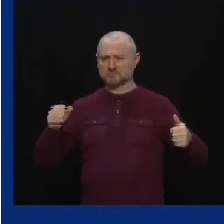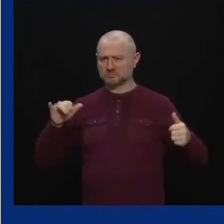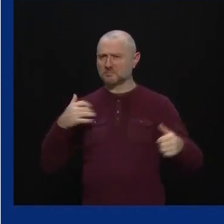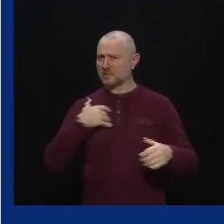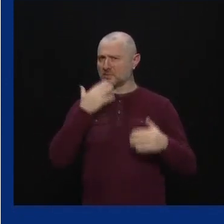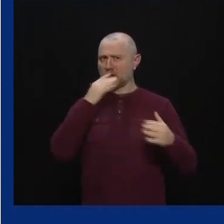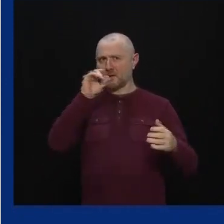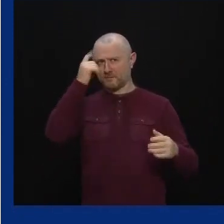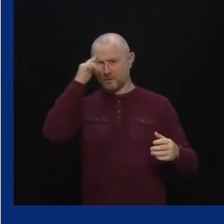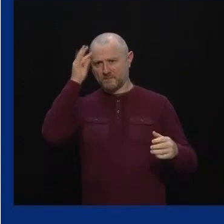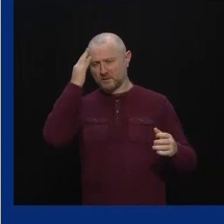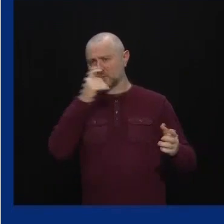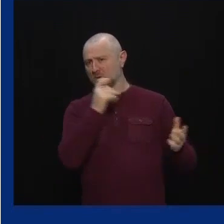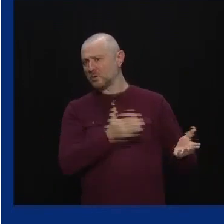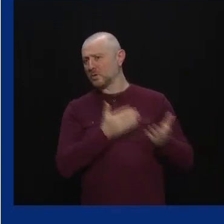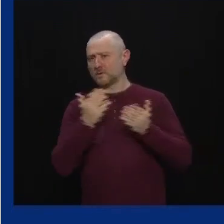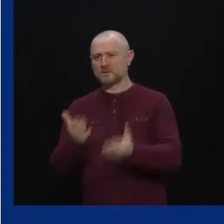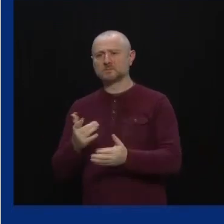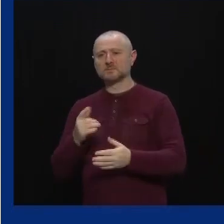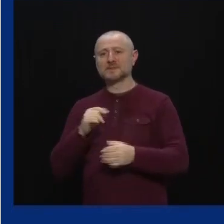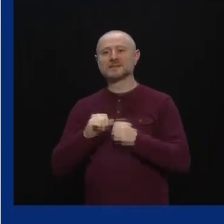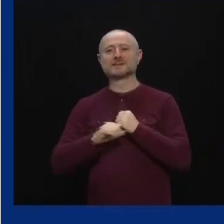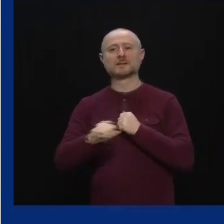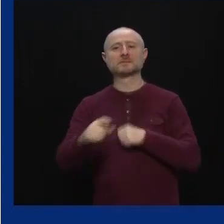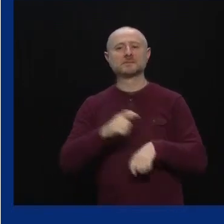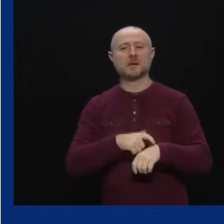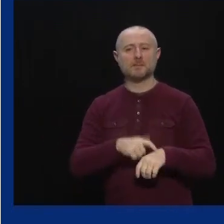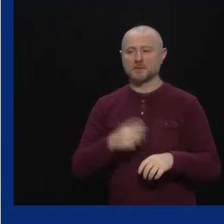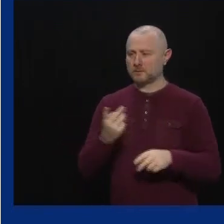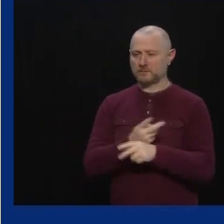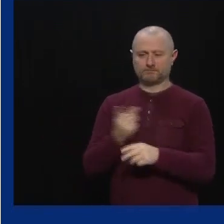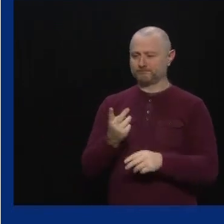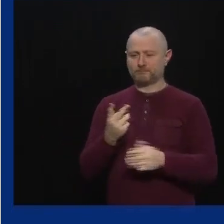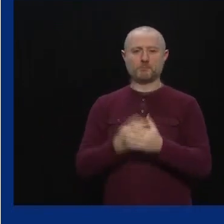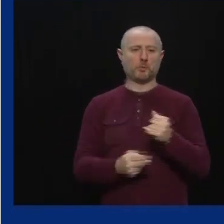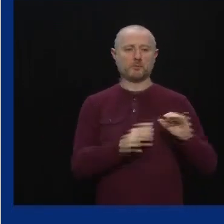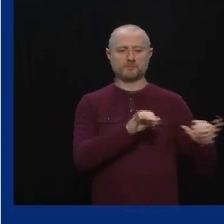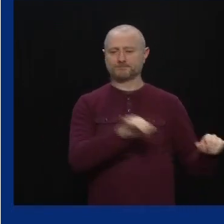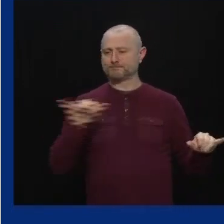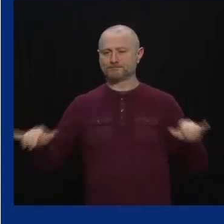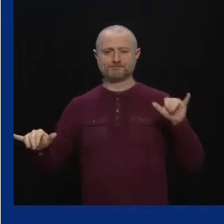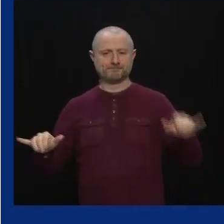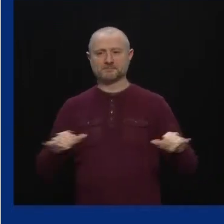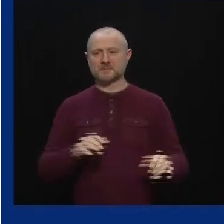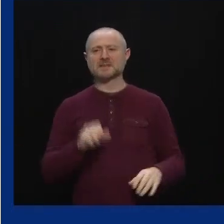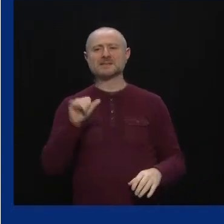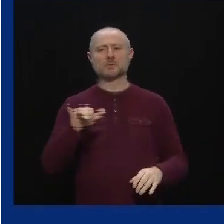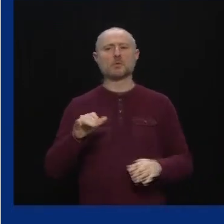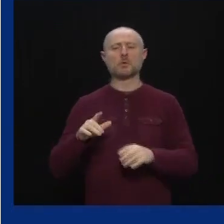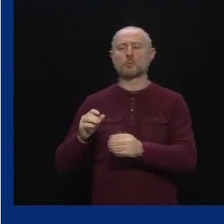TEAMS ALREADY HERE IN BUFFALO AND SYRACUSE, AND WE WANT TO